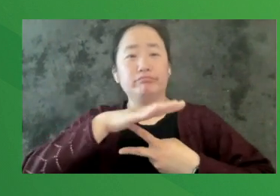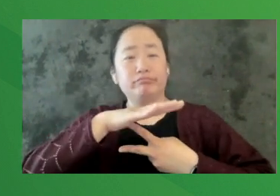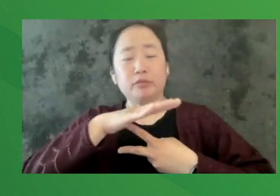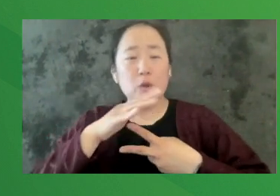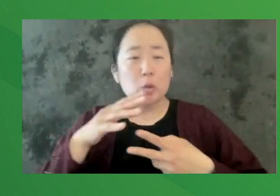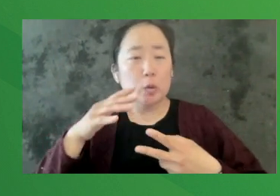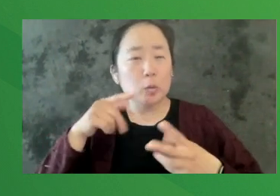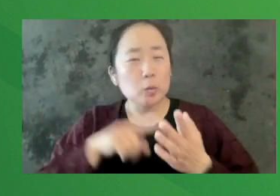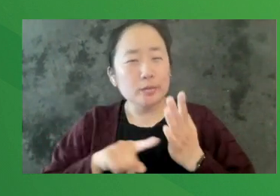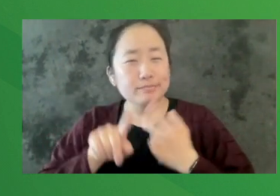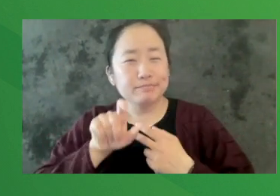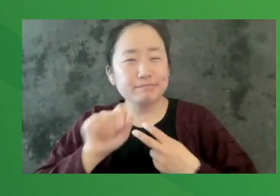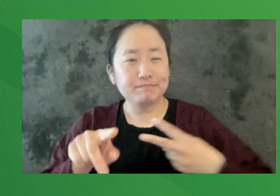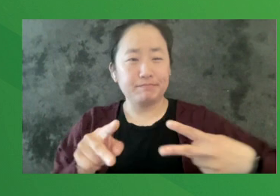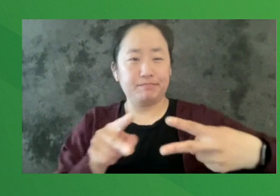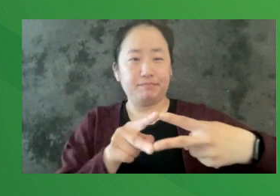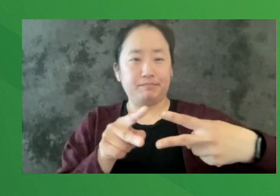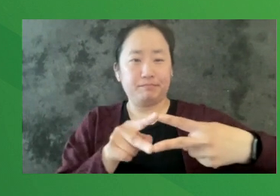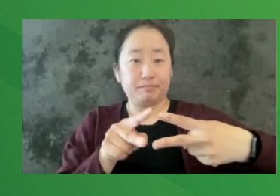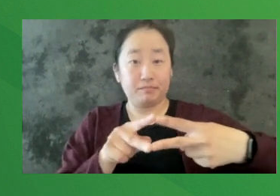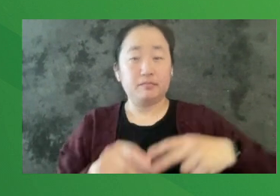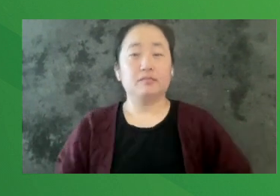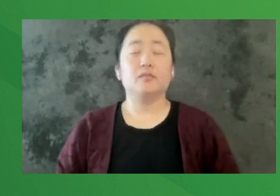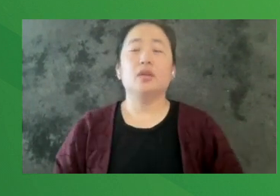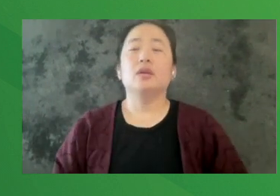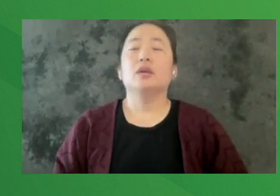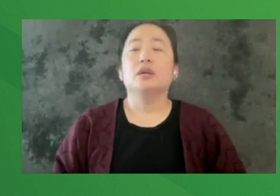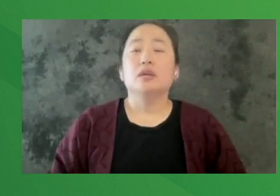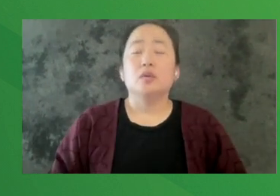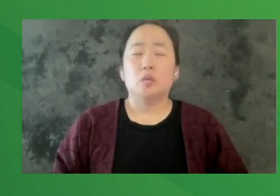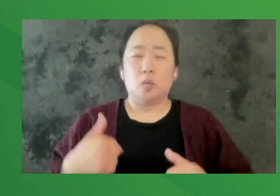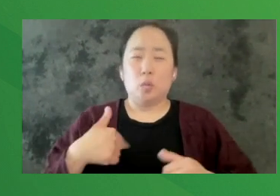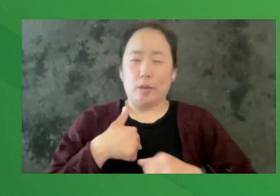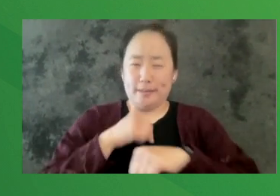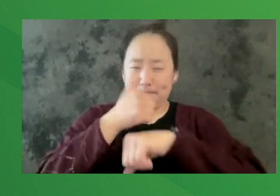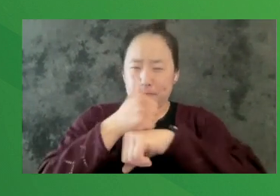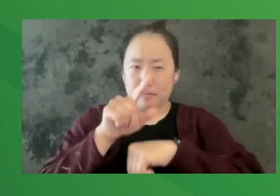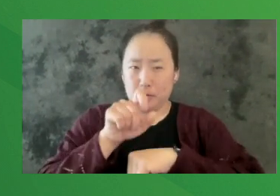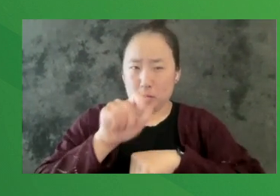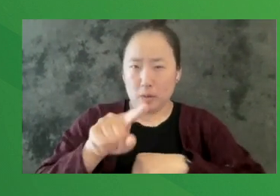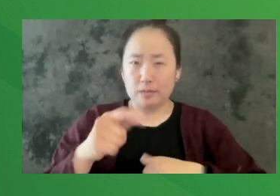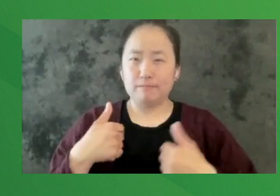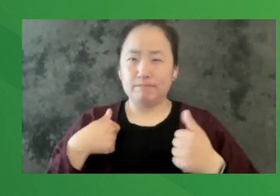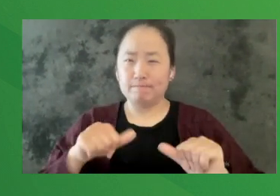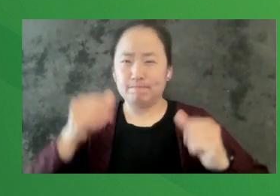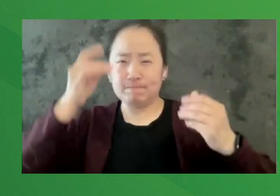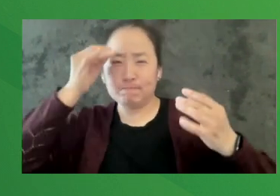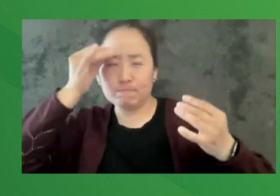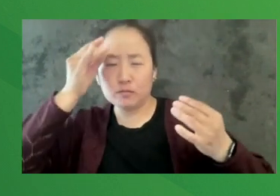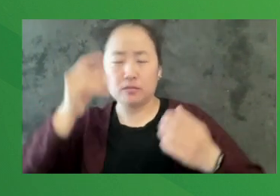as they were structured, surround this idea of what impact is teaching students to use,